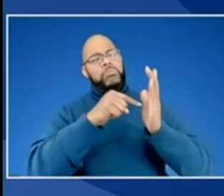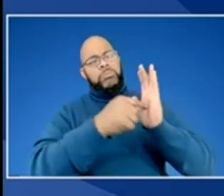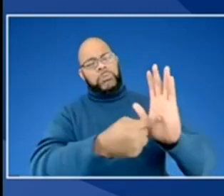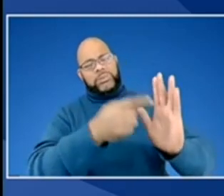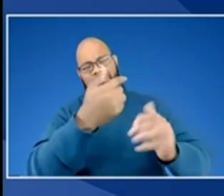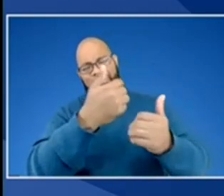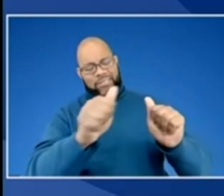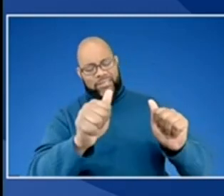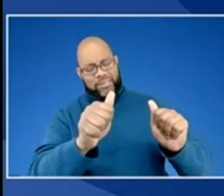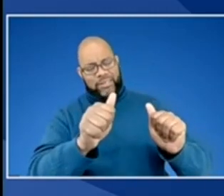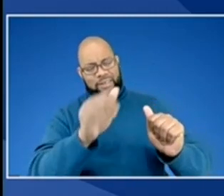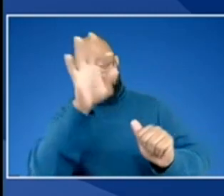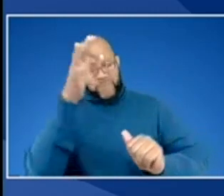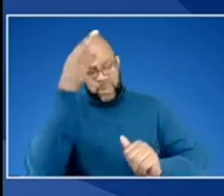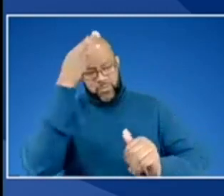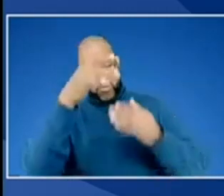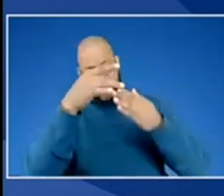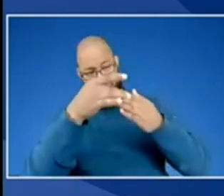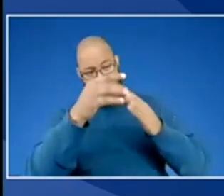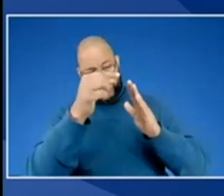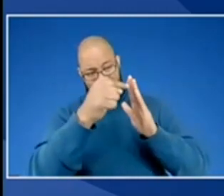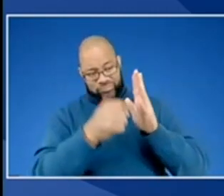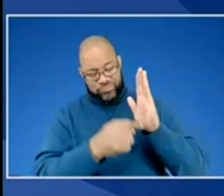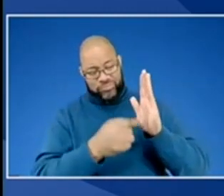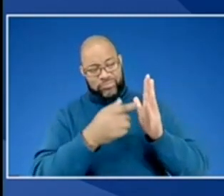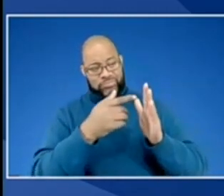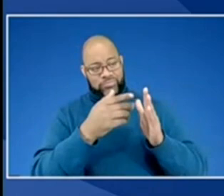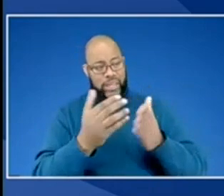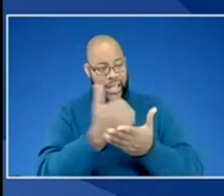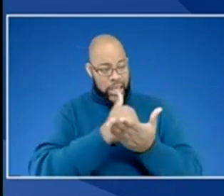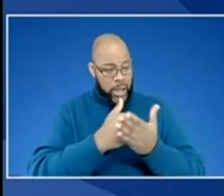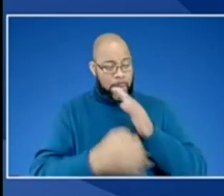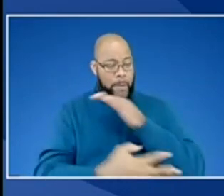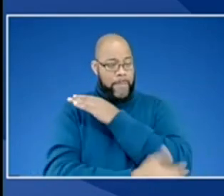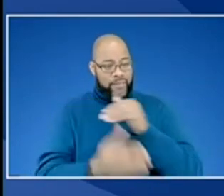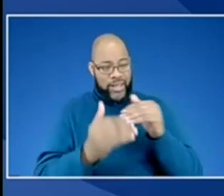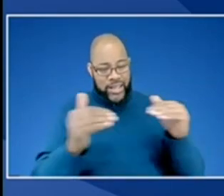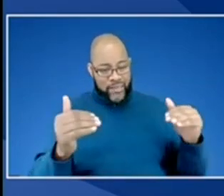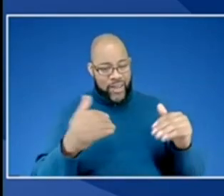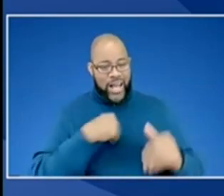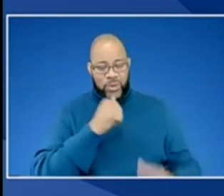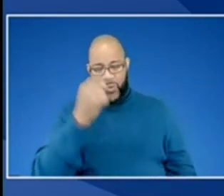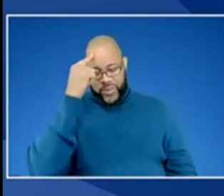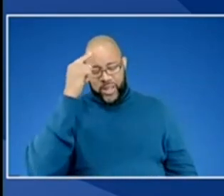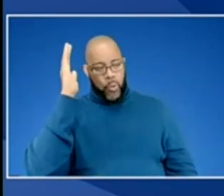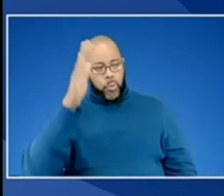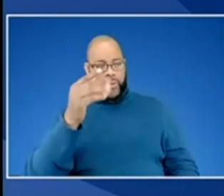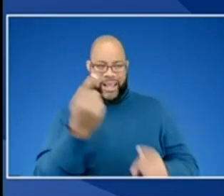Federal guidelines regarding income and poverty levels, I don't think that they're going to be adequate. Cost of living